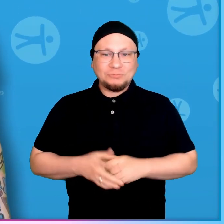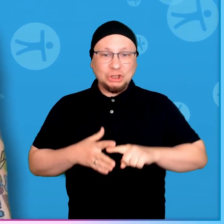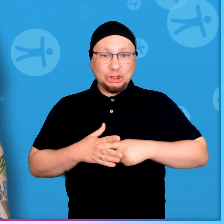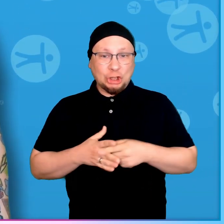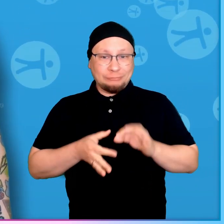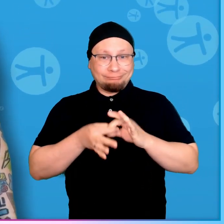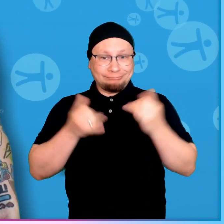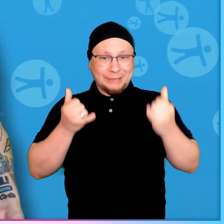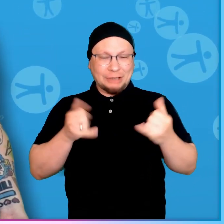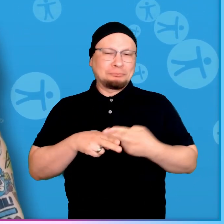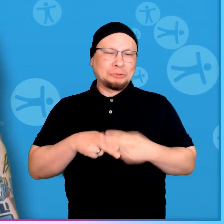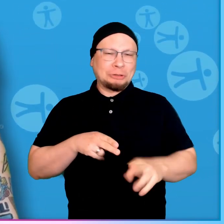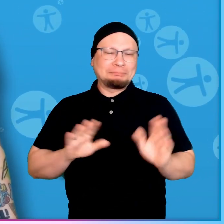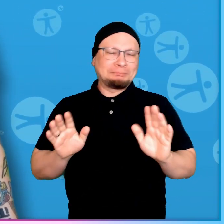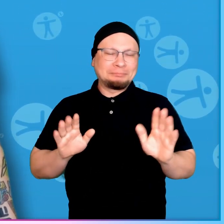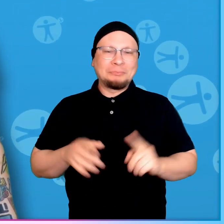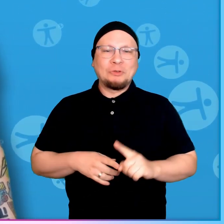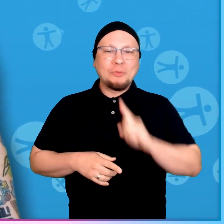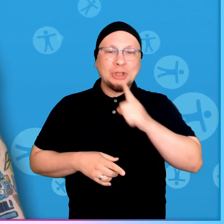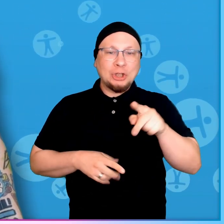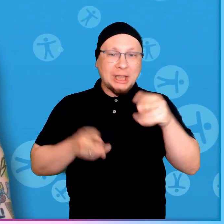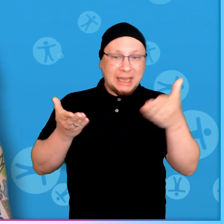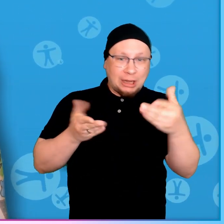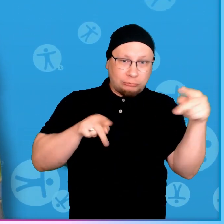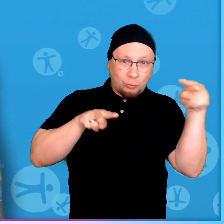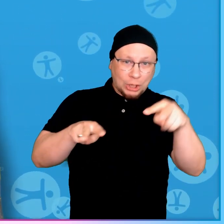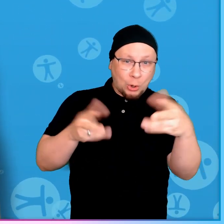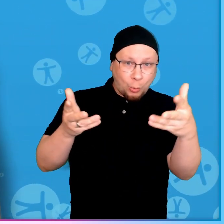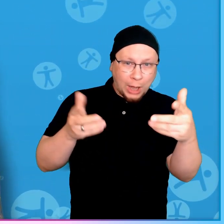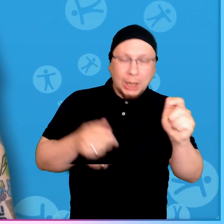as I know you’re here to find out about cool upcoming accessible video games.